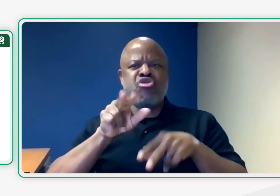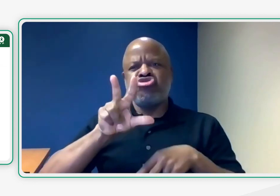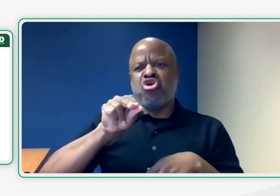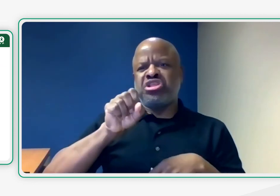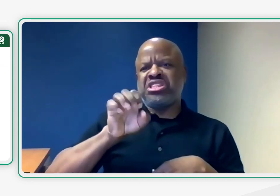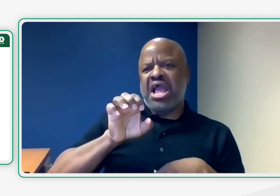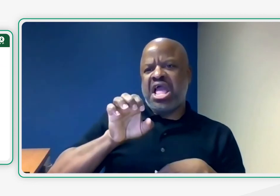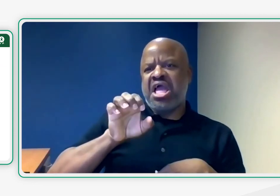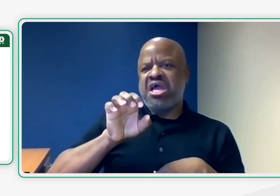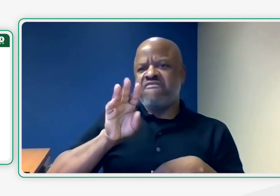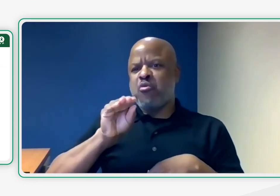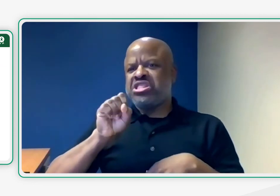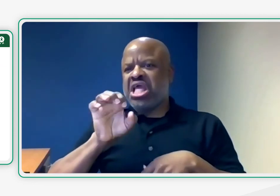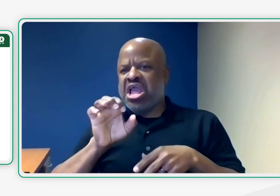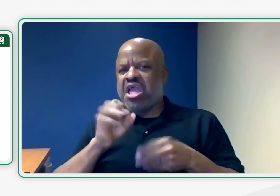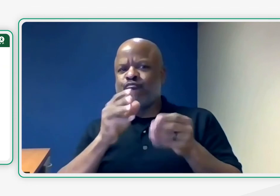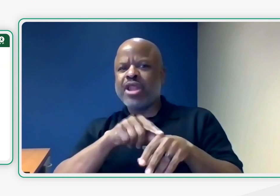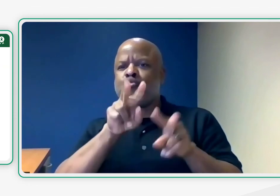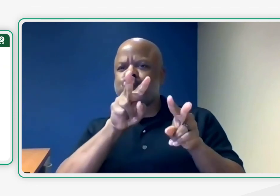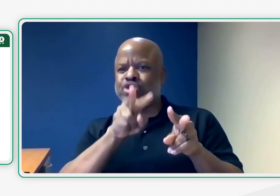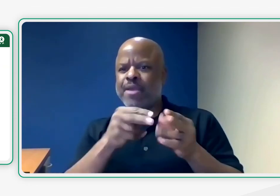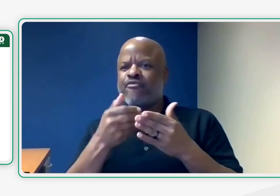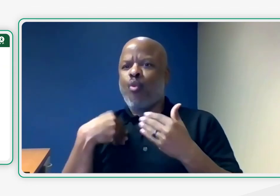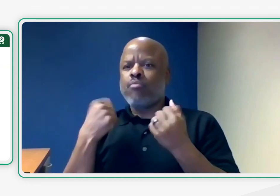Okay, so I'll give you time to look at this slide. About 30 seconds or so.